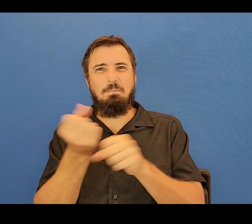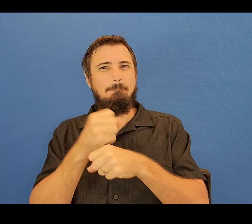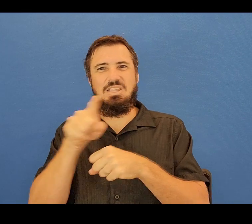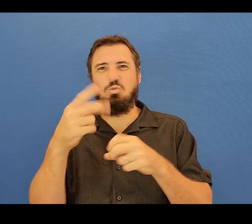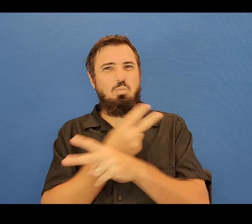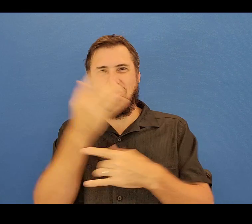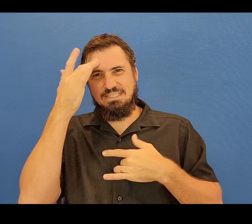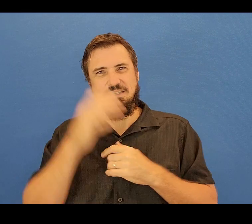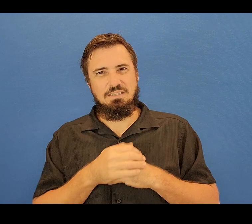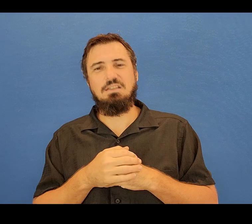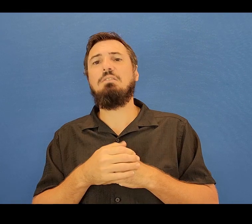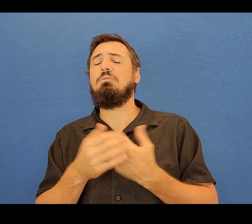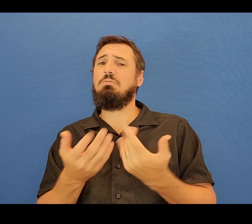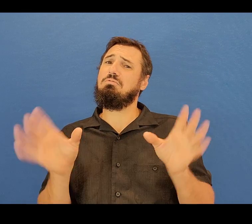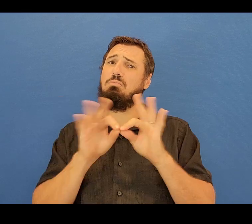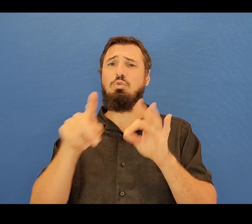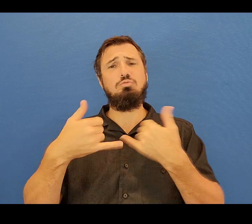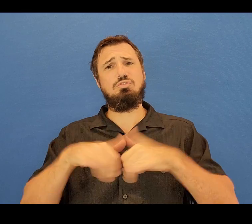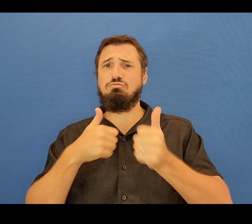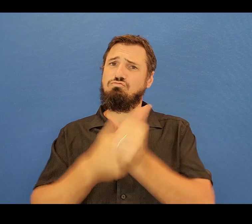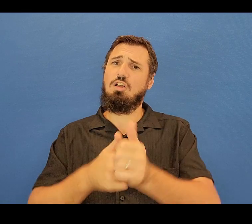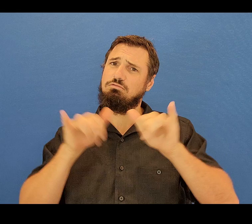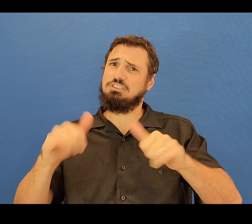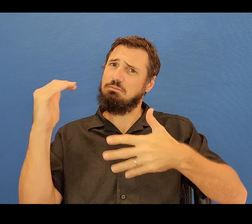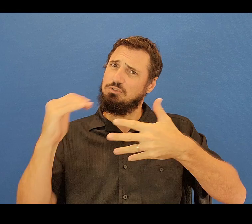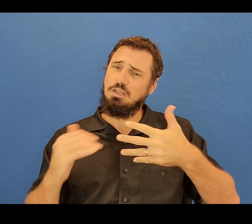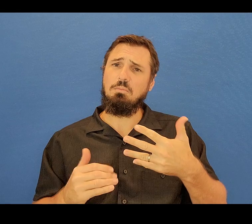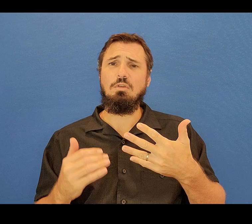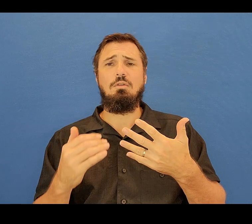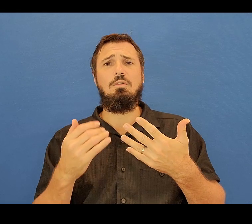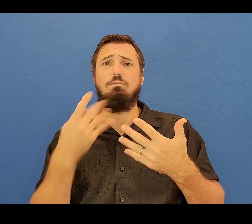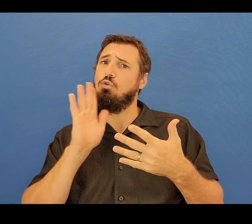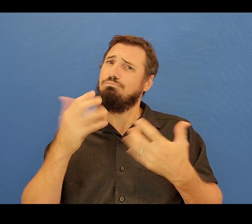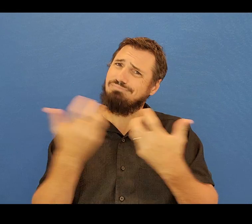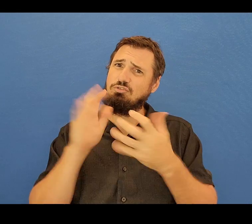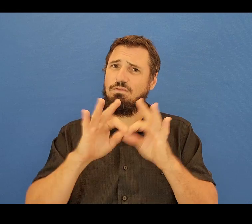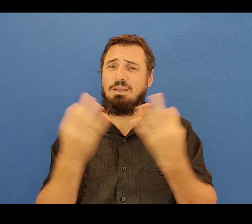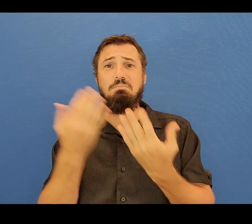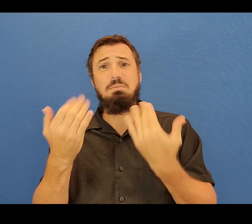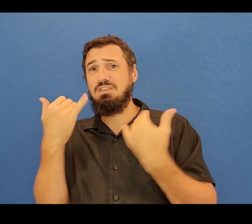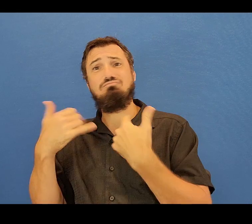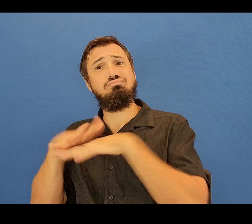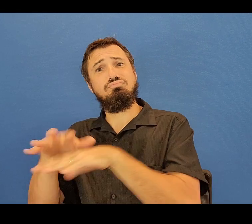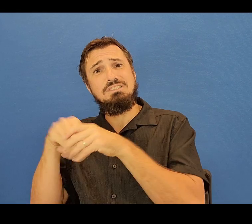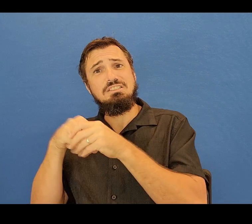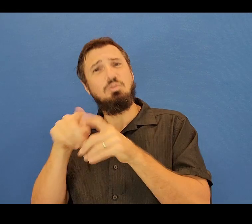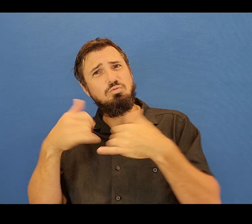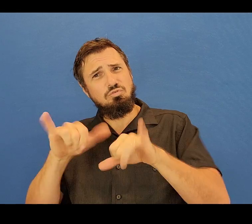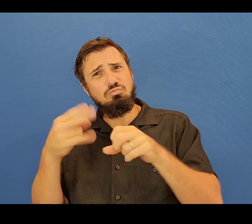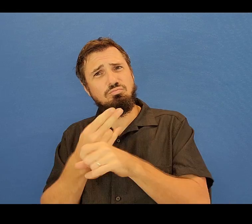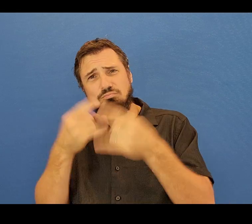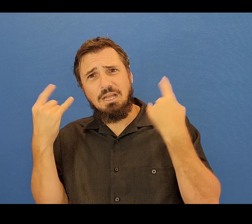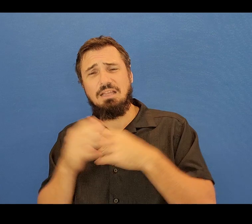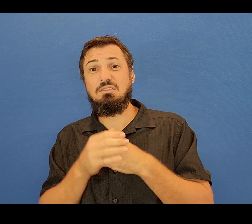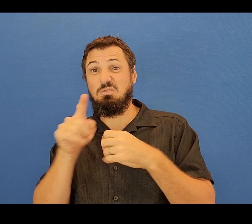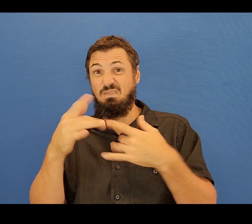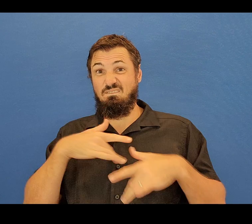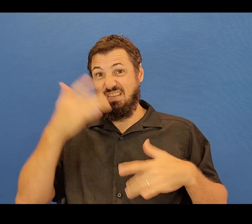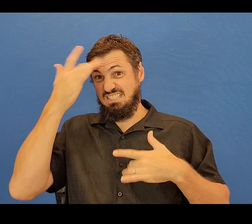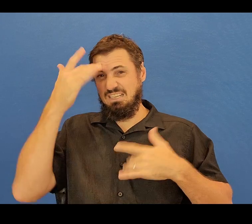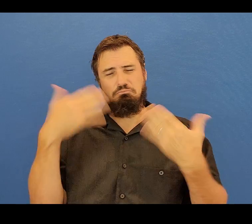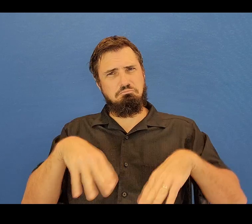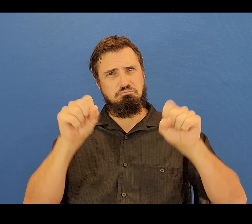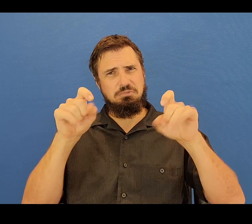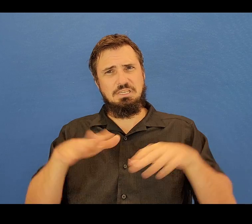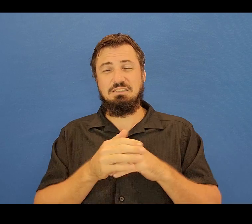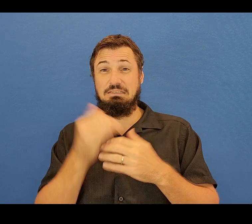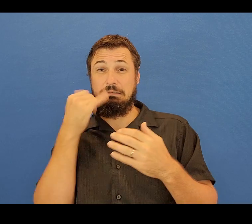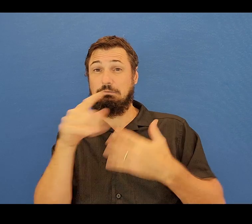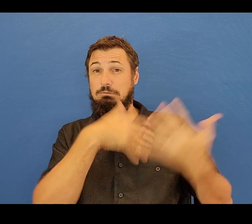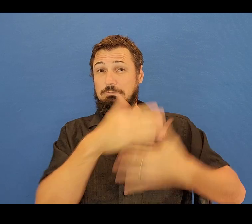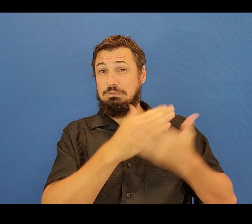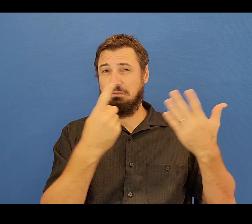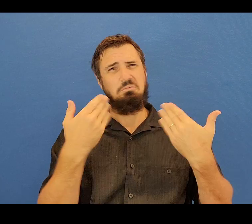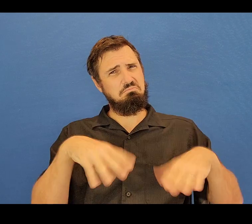Continue taking the steps you feel are right for your family, like choosing to wear a mask in crowded indoor spaces, getting tested when you feel sick or have a suspected exposure, and